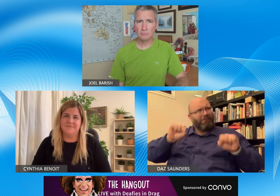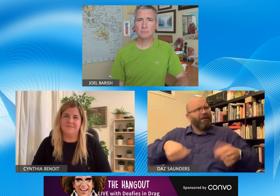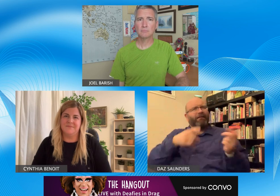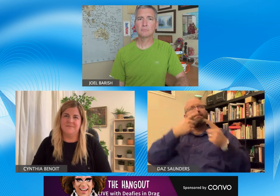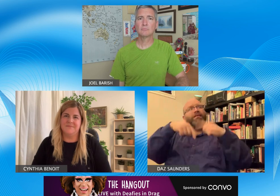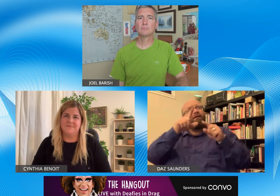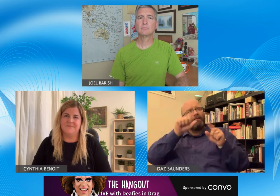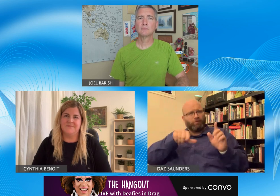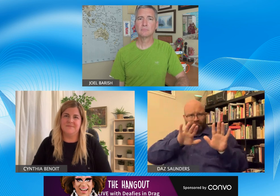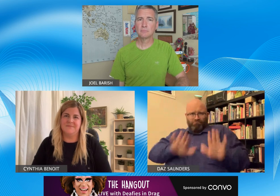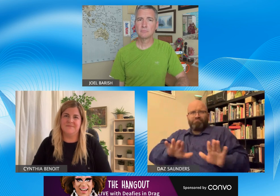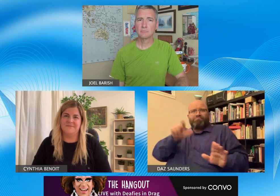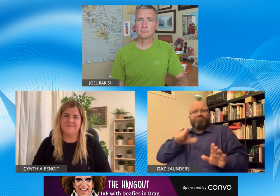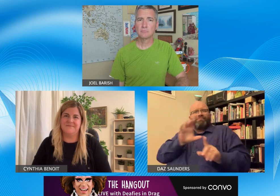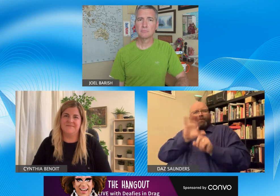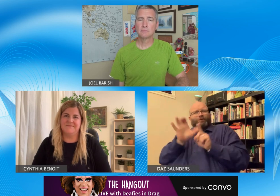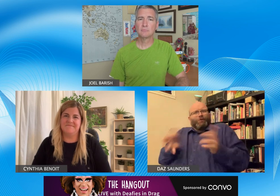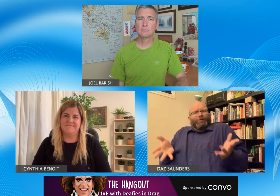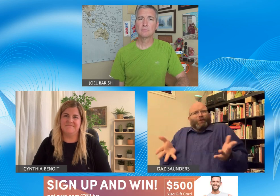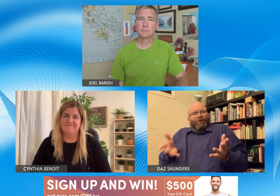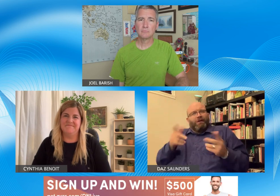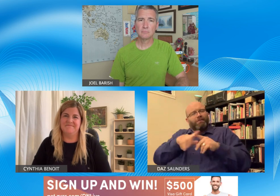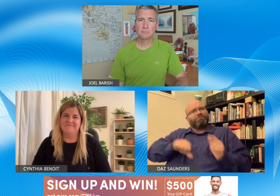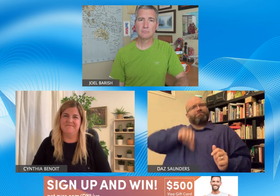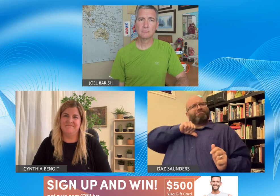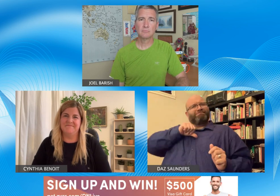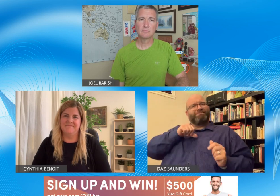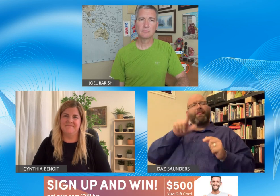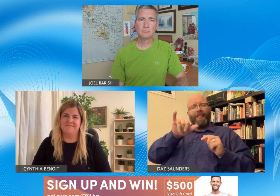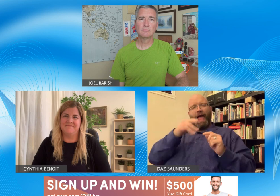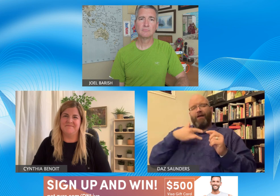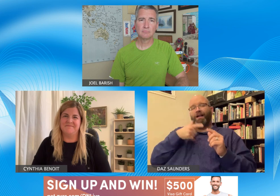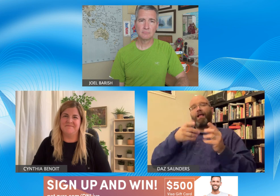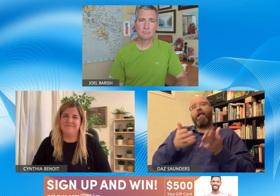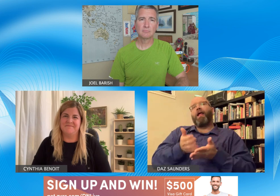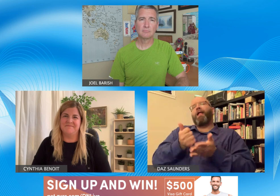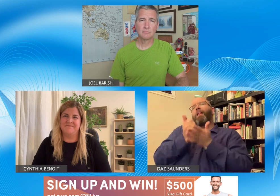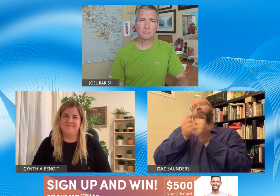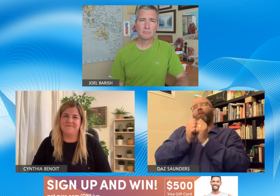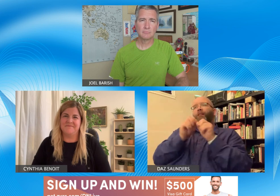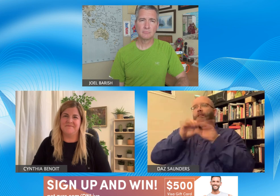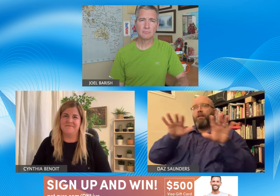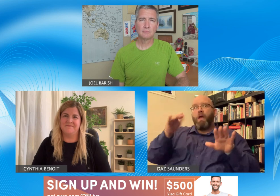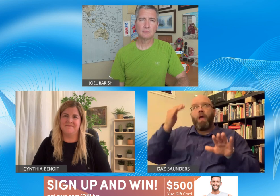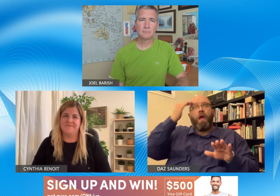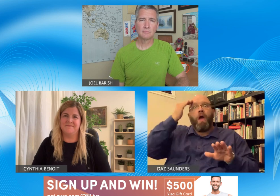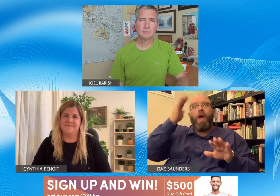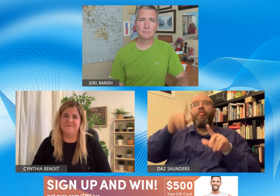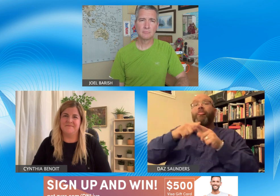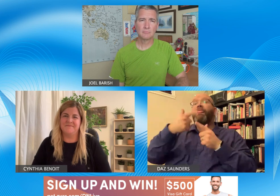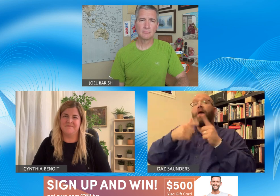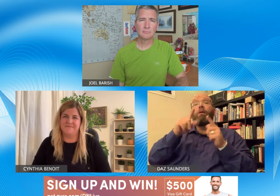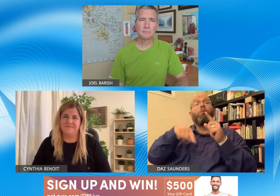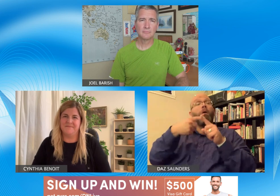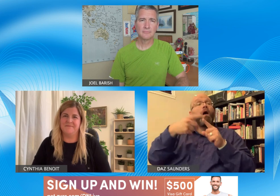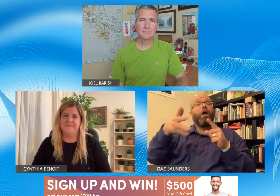With LSQ, we have Quebec’s culture intertwined and integrated. I feel that it helps to increase LSQ awareness.